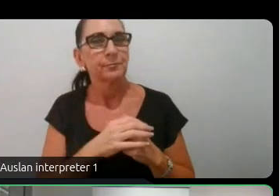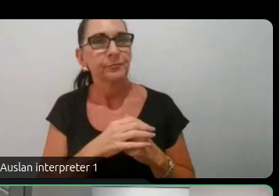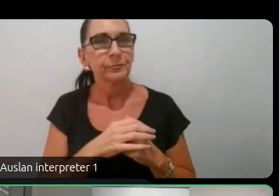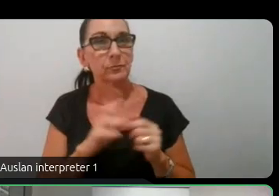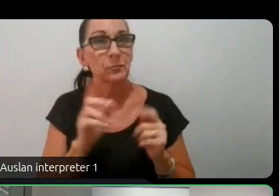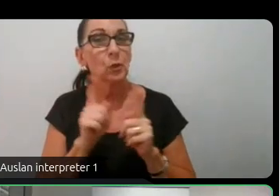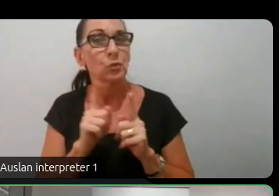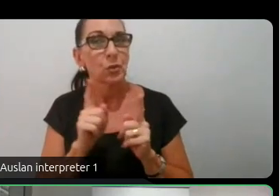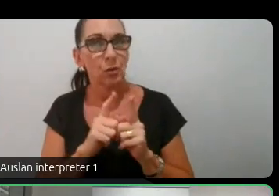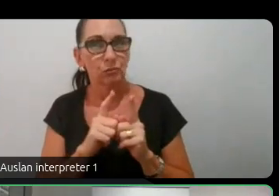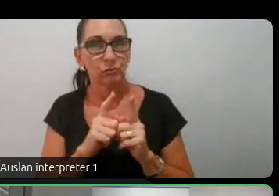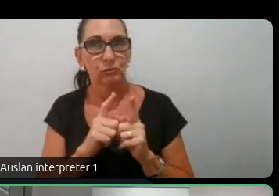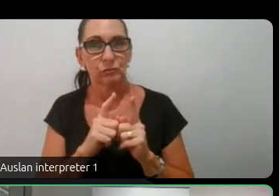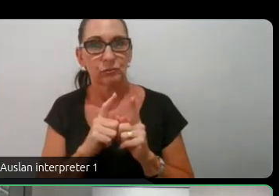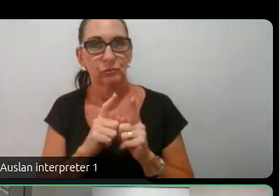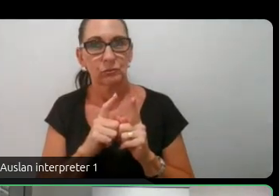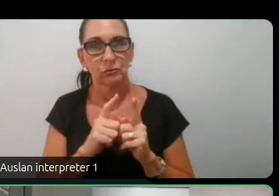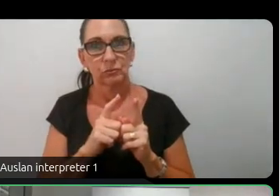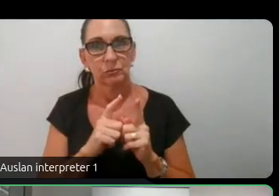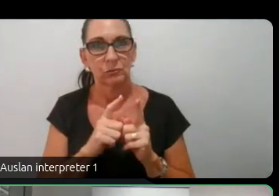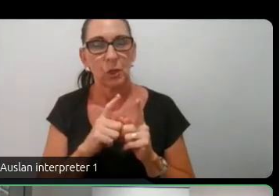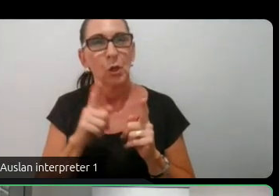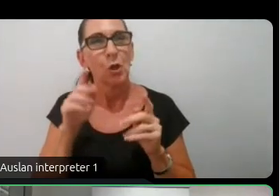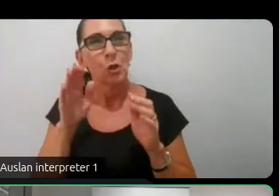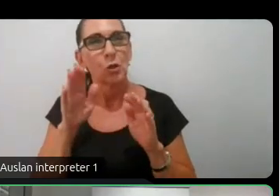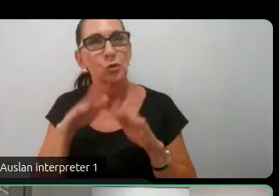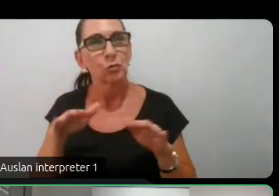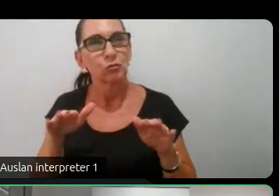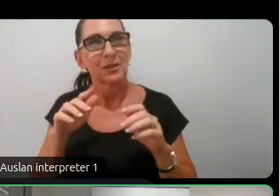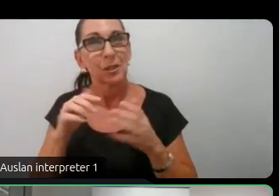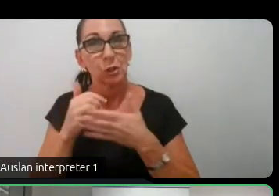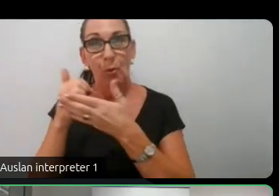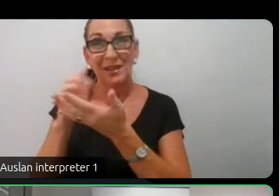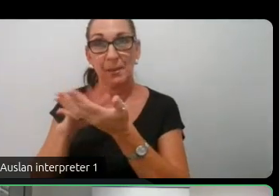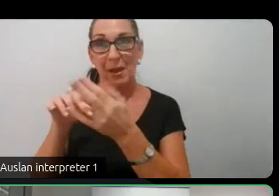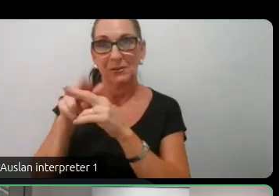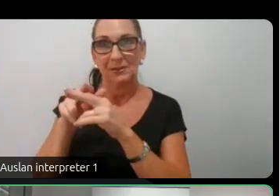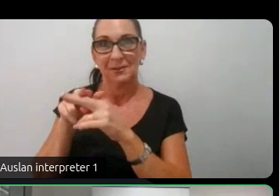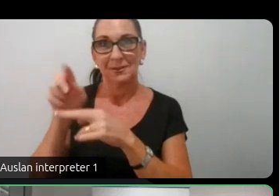uh children providing supports to their parents. It shouldn't be expected that